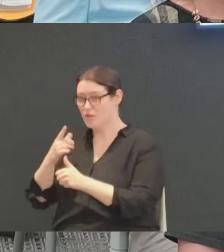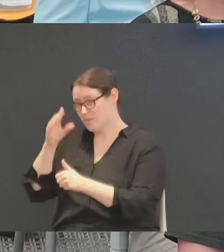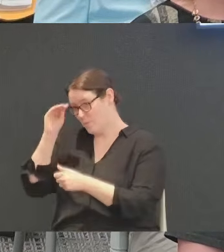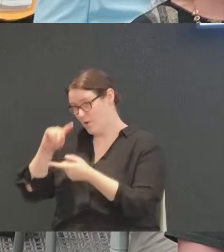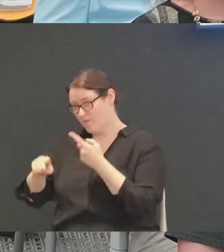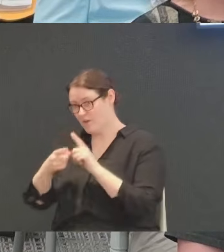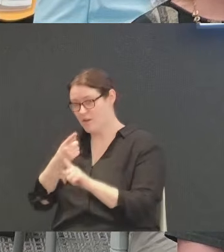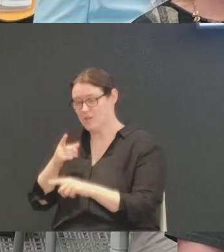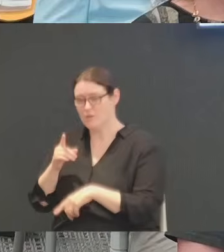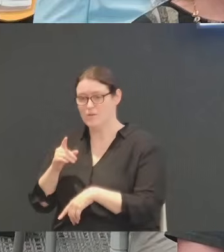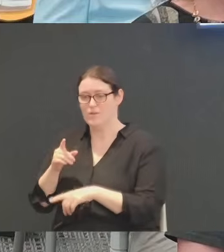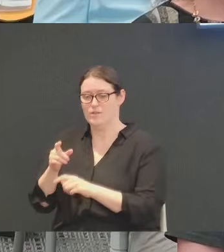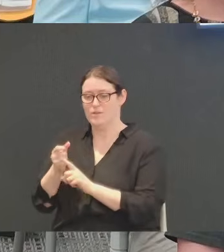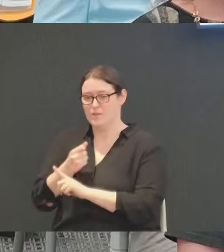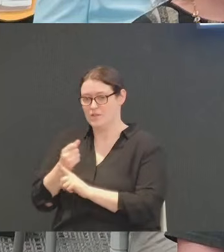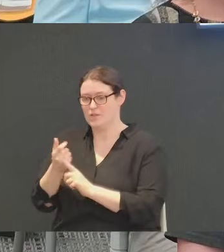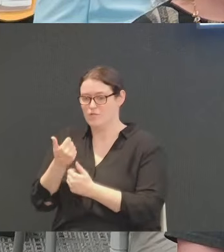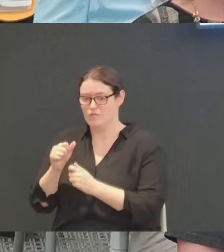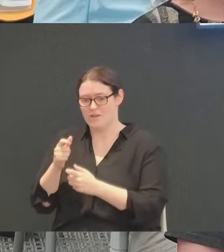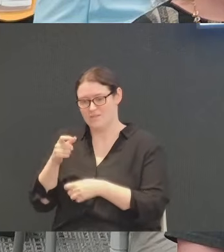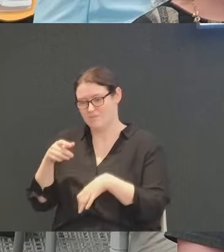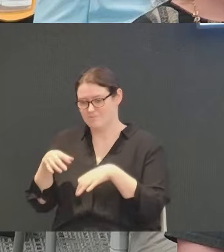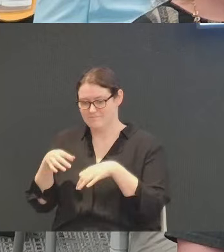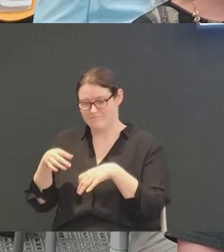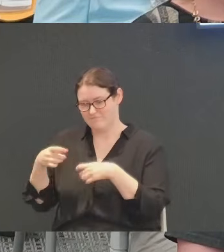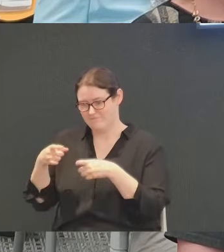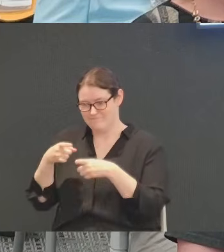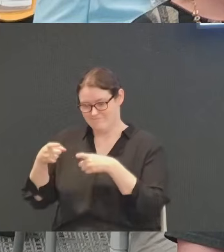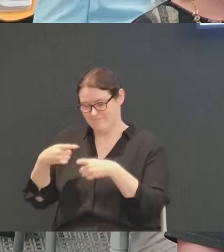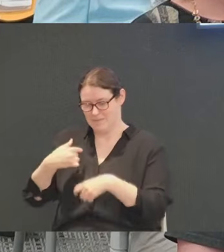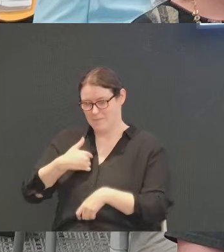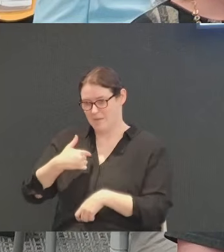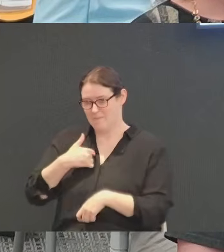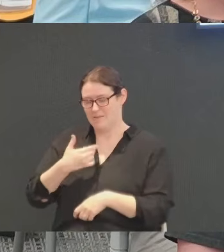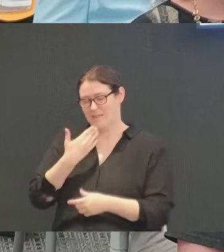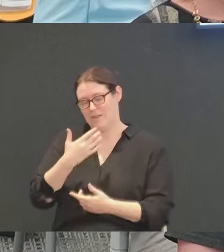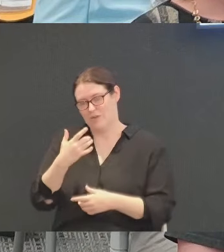turned out to be trying to manipulate me to pit myself. Thank you for listening. Well, I thank